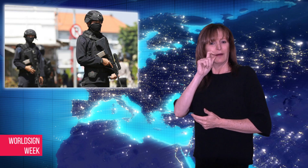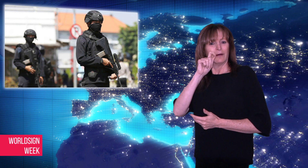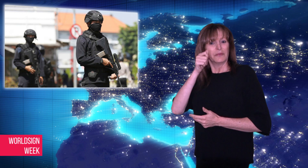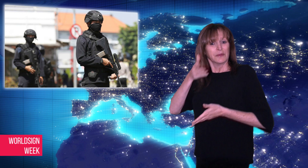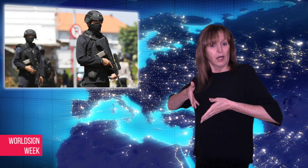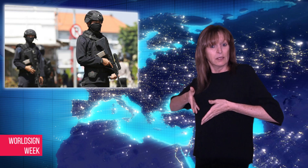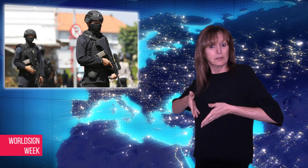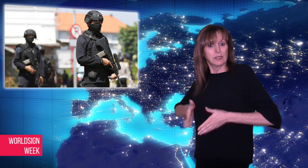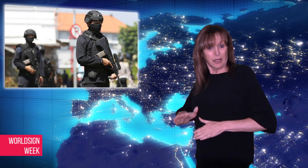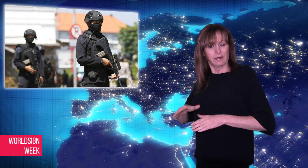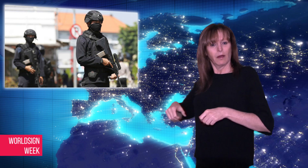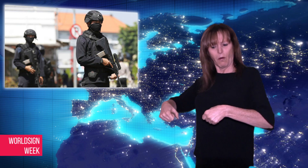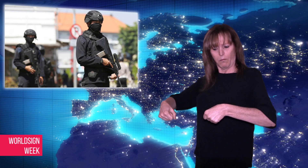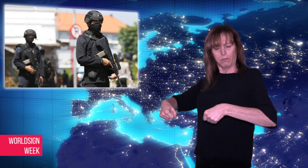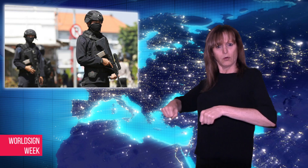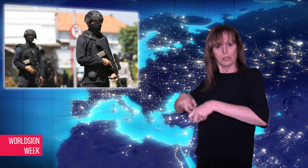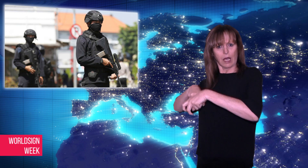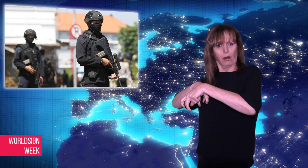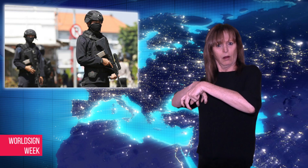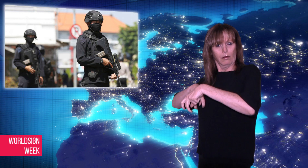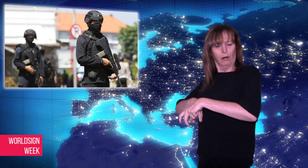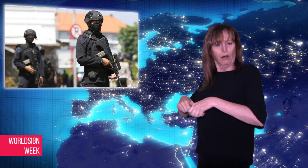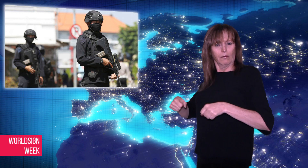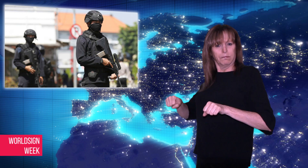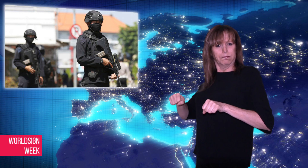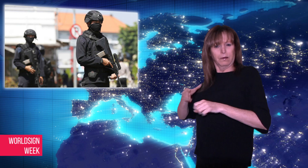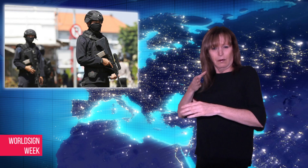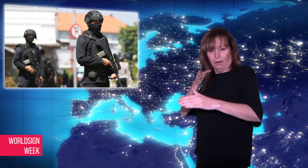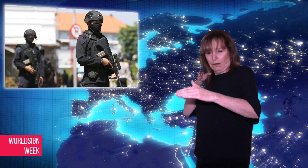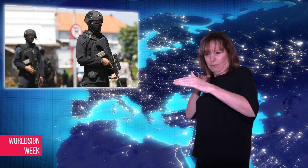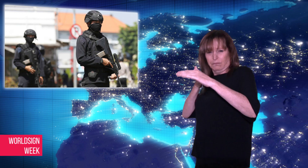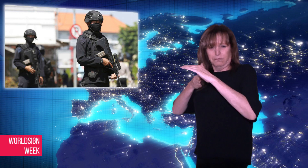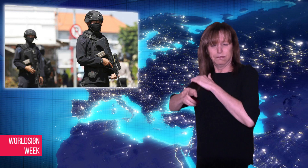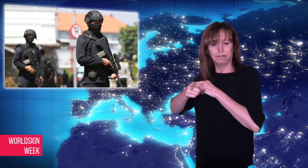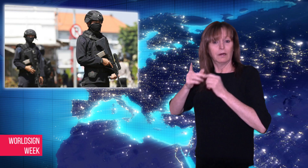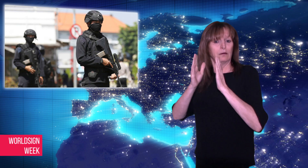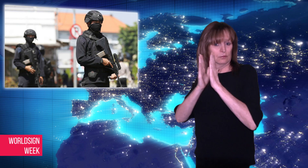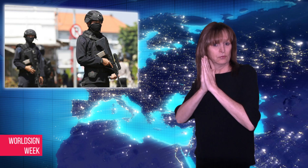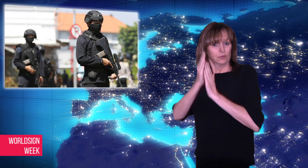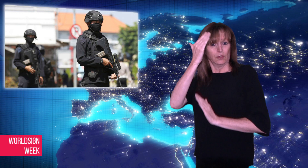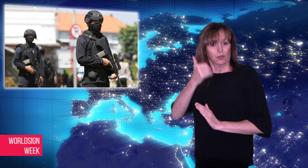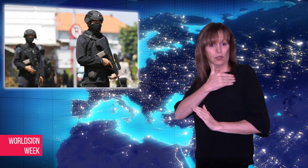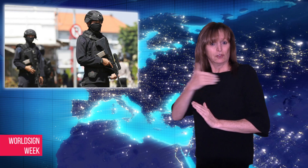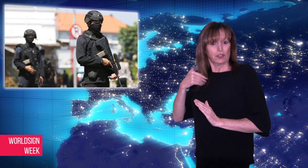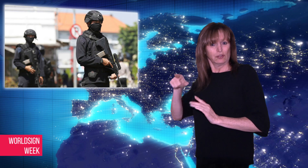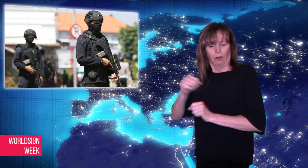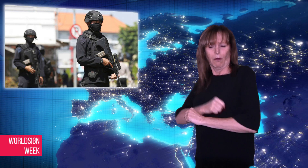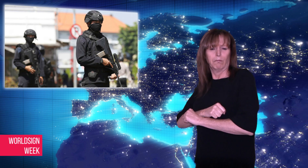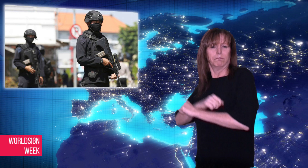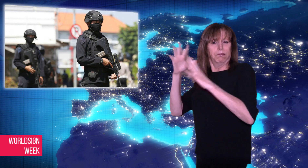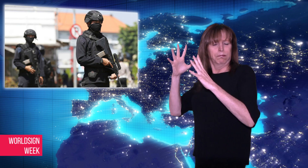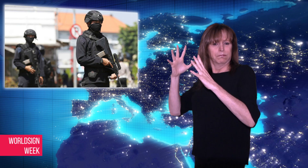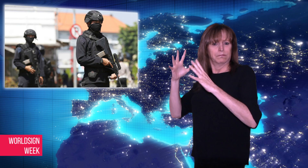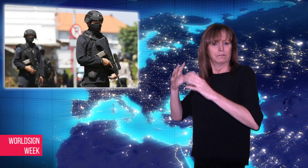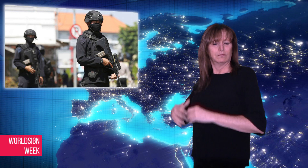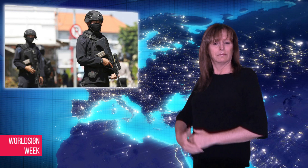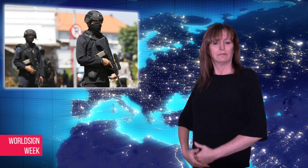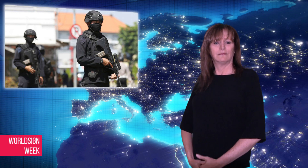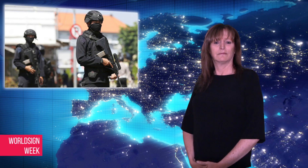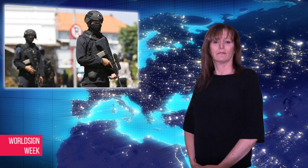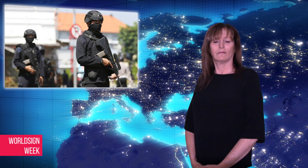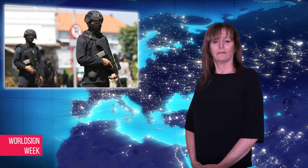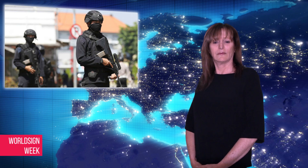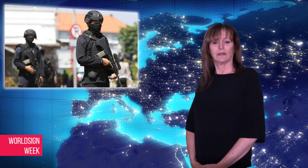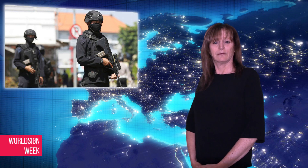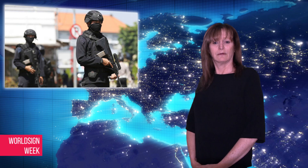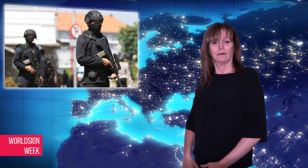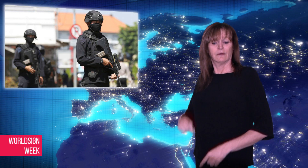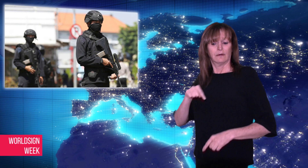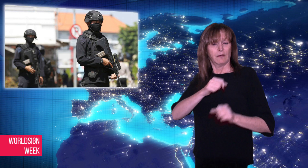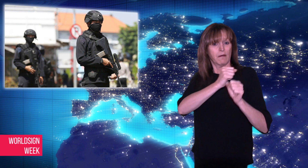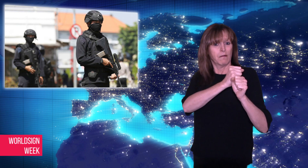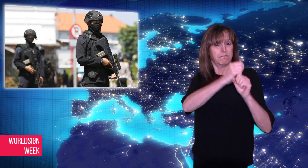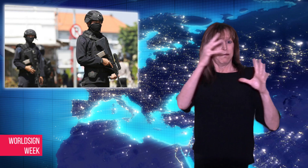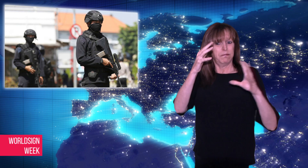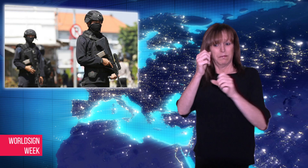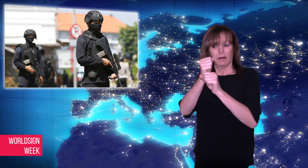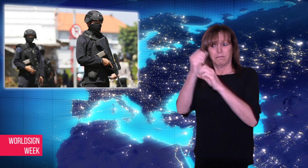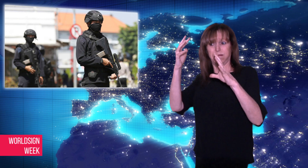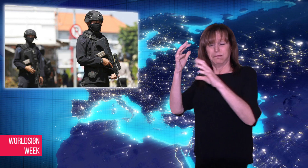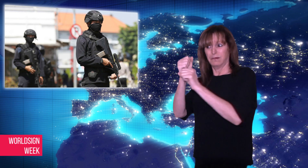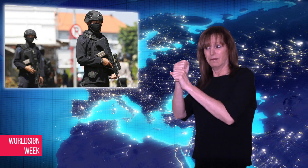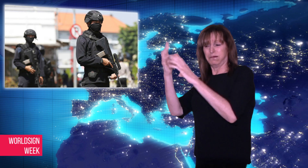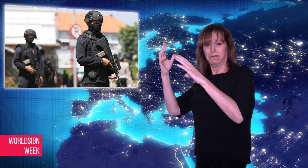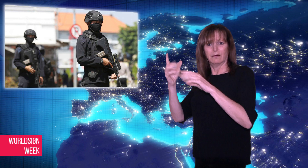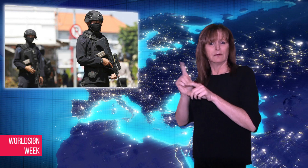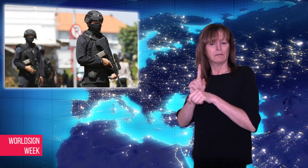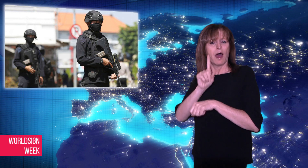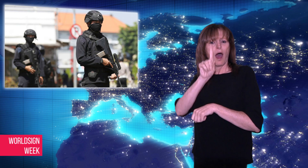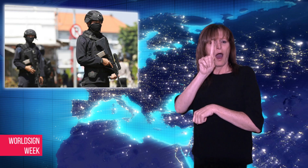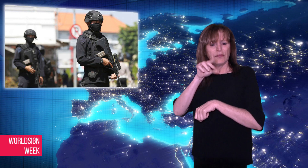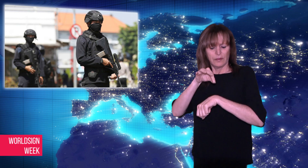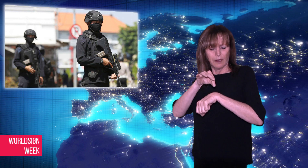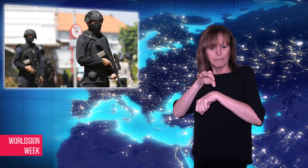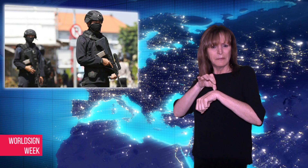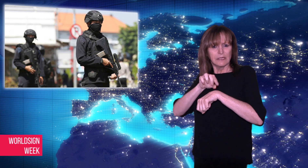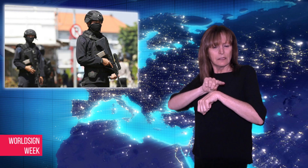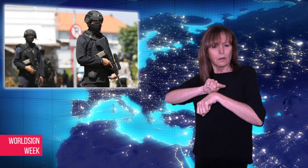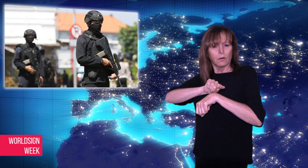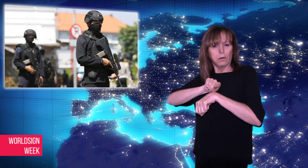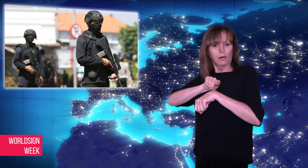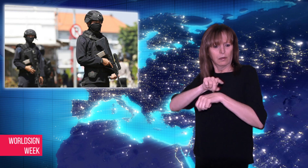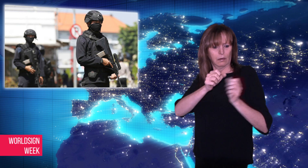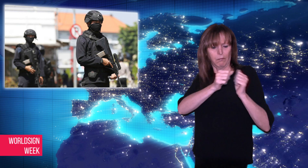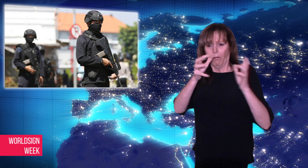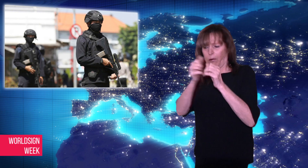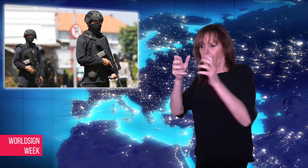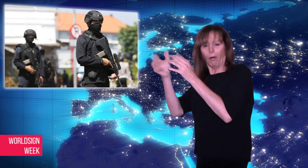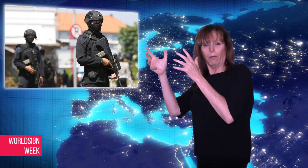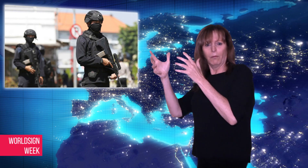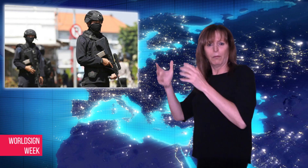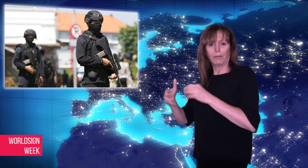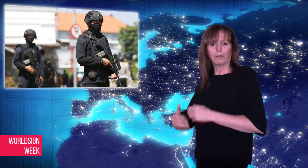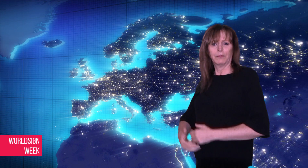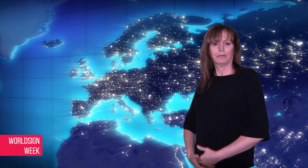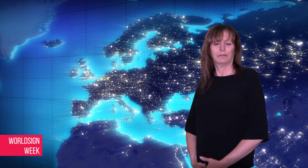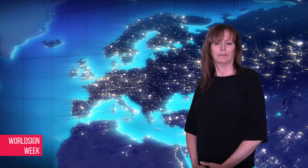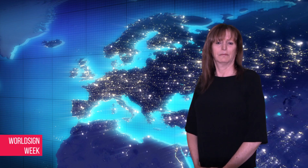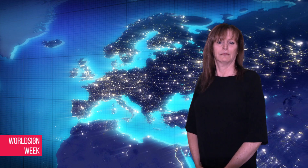within minutes of each other.